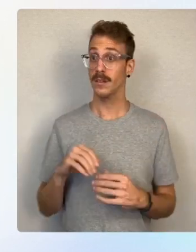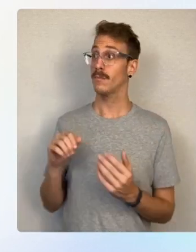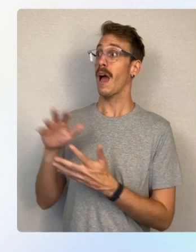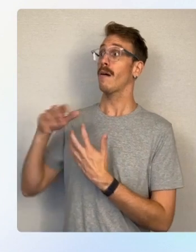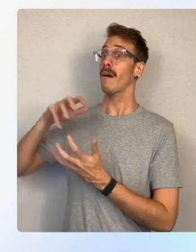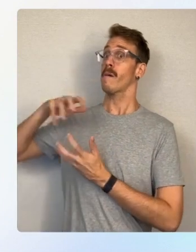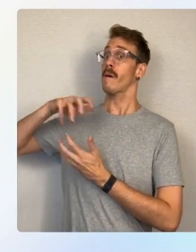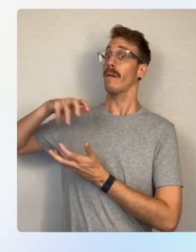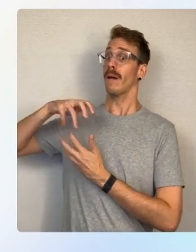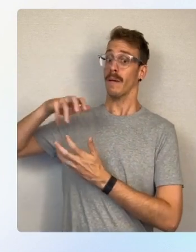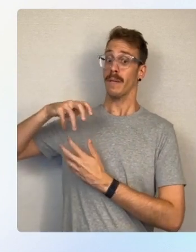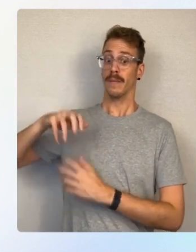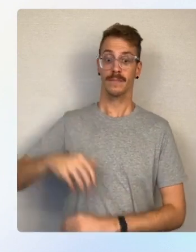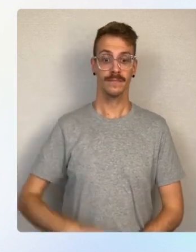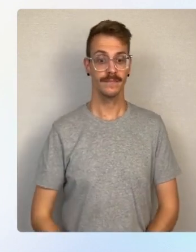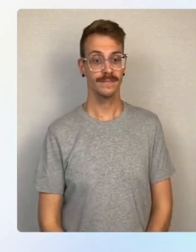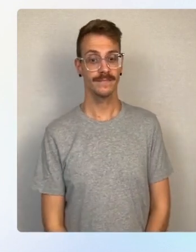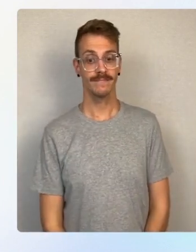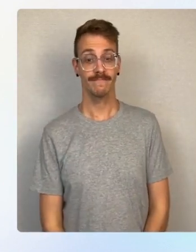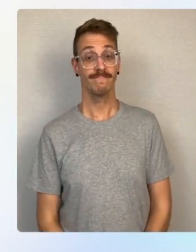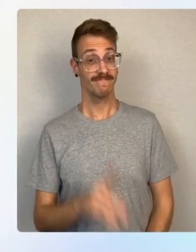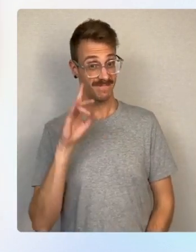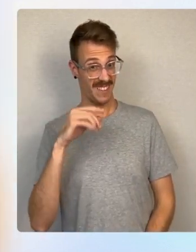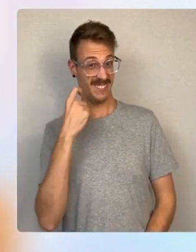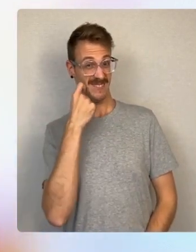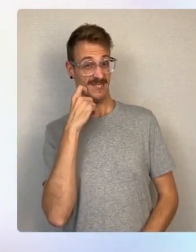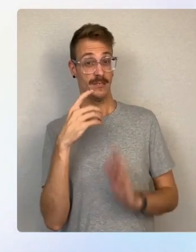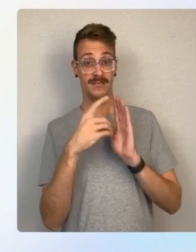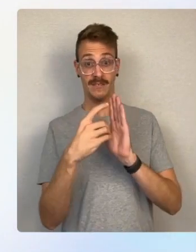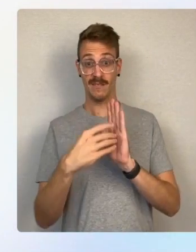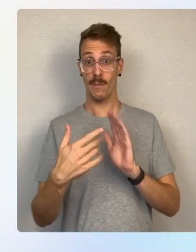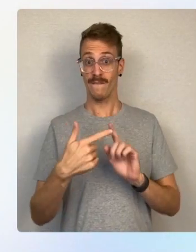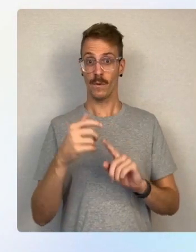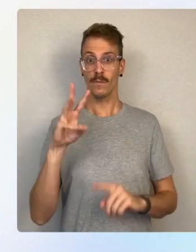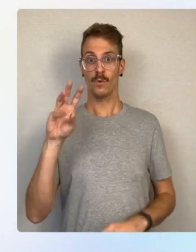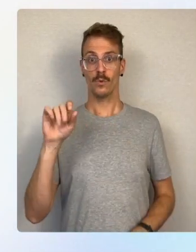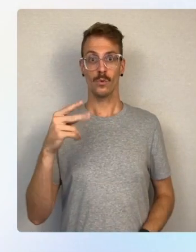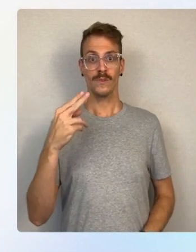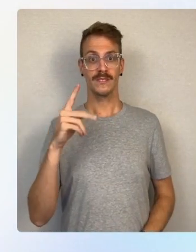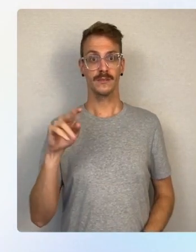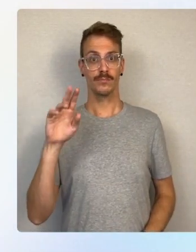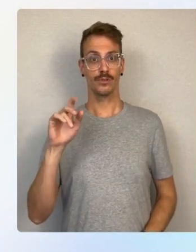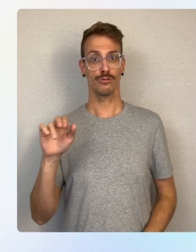[Man] Make some noise. (parrot squawking) That last demo is from Whisperer,